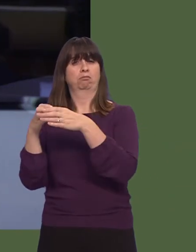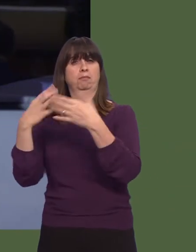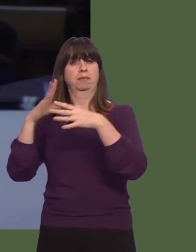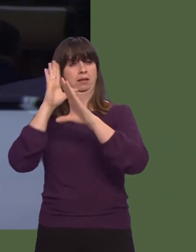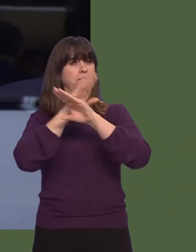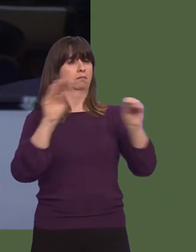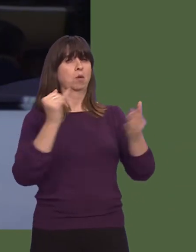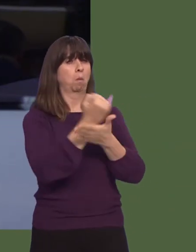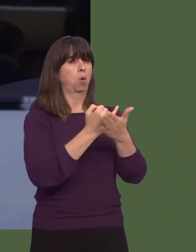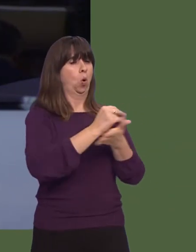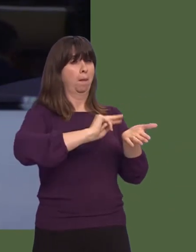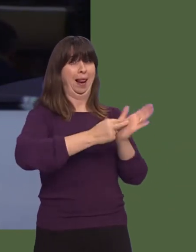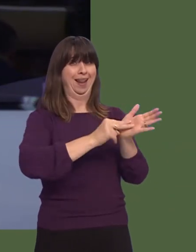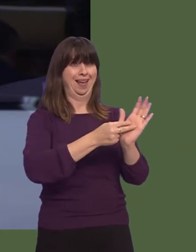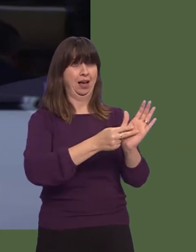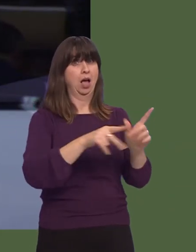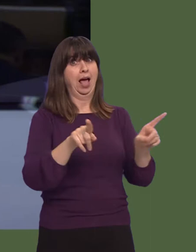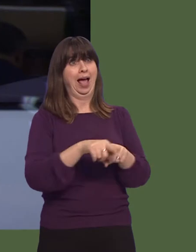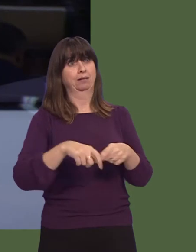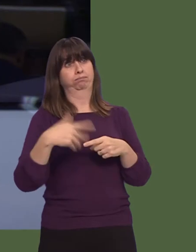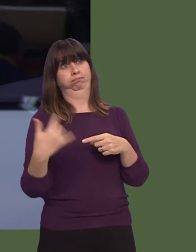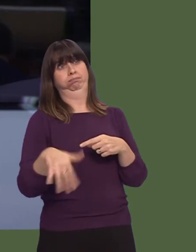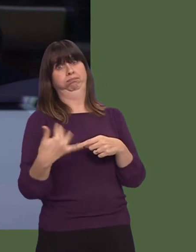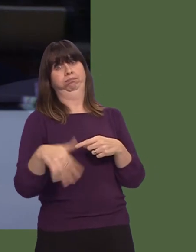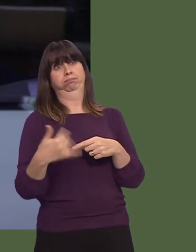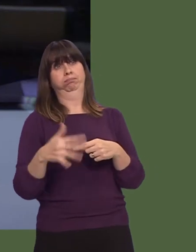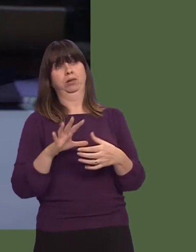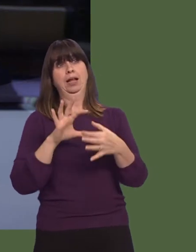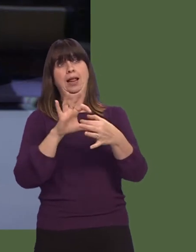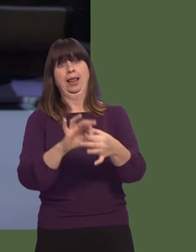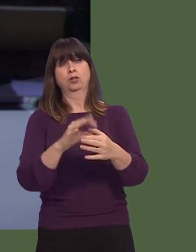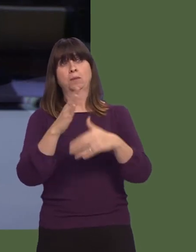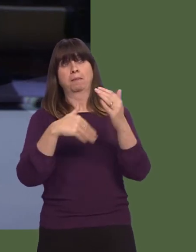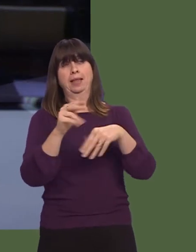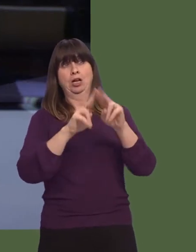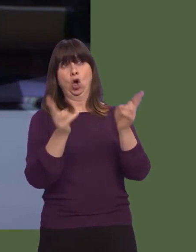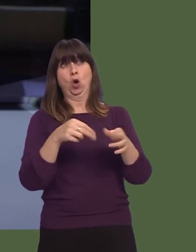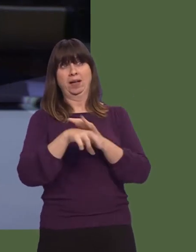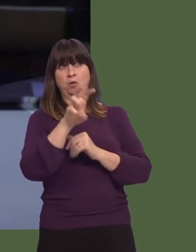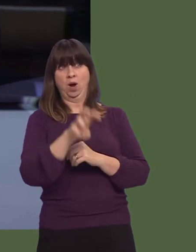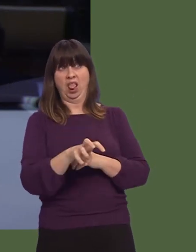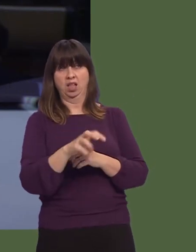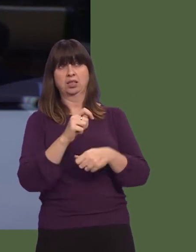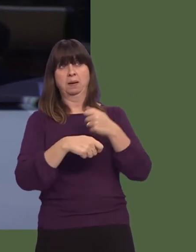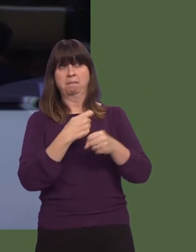planning and the higher costs associated with building homes in Wales have compromised investment.